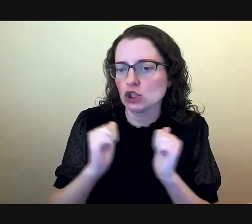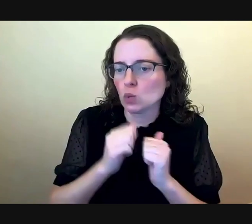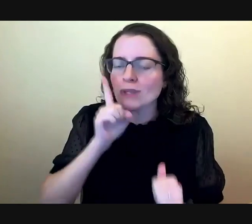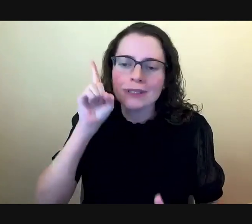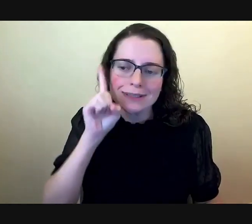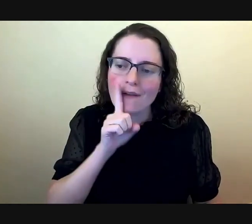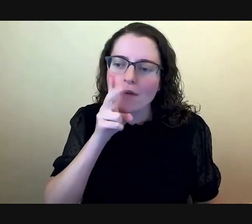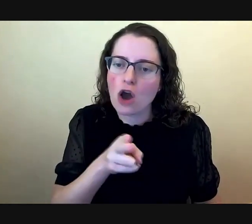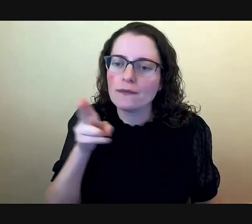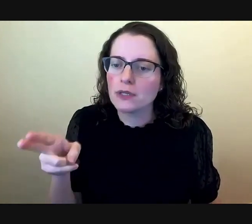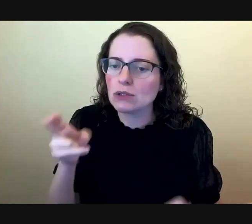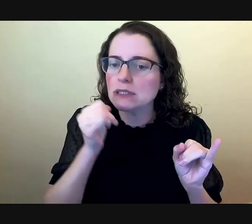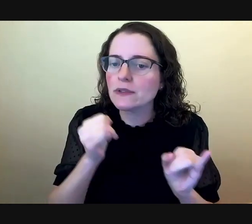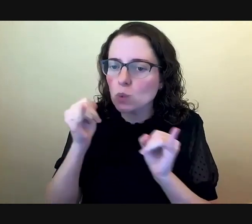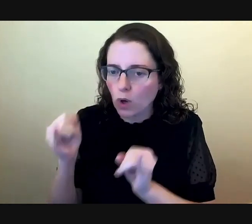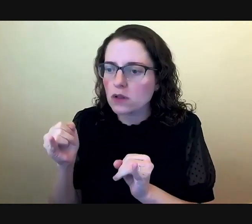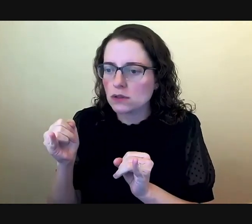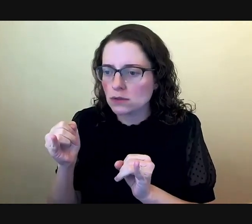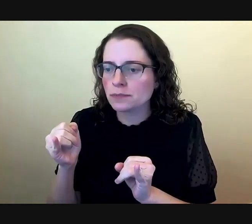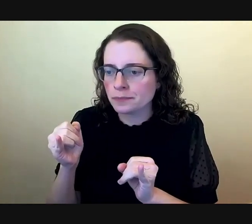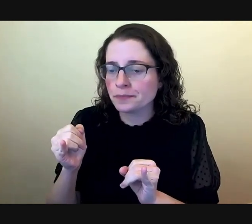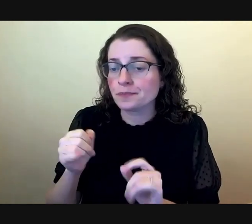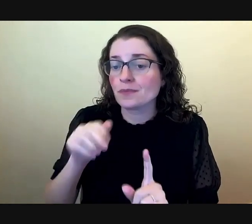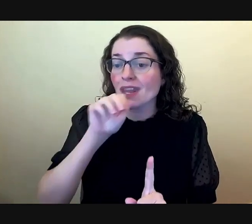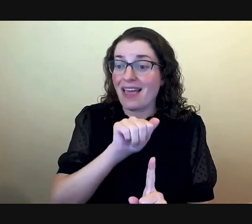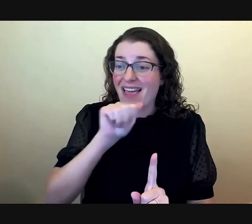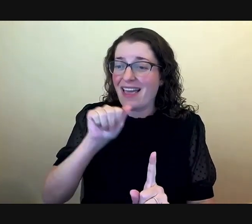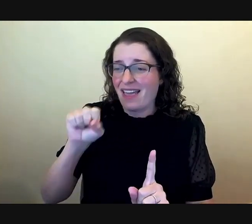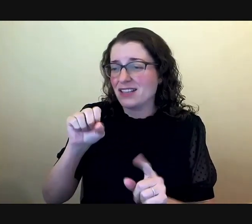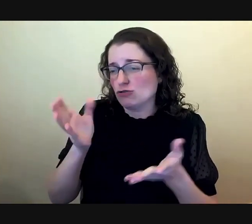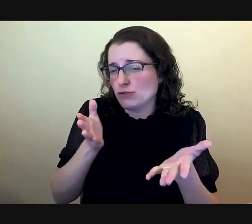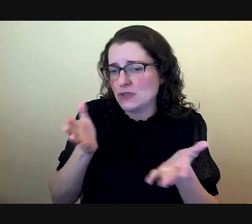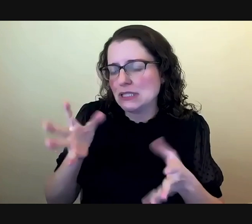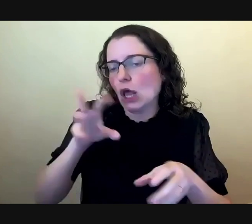to make sure that they are complying and providing communication access for deaf and hard of hearing individuals.